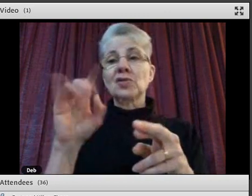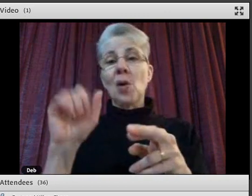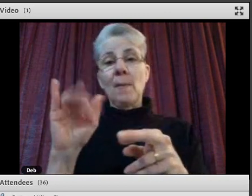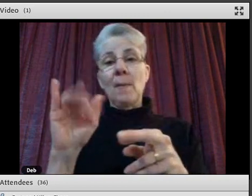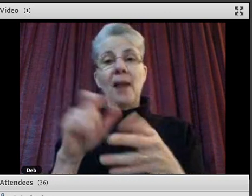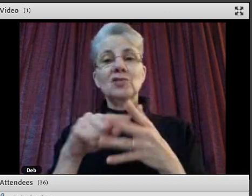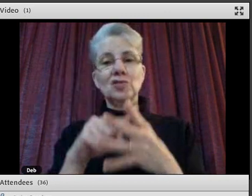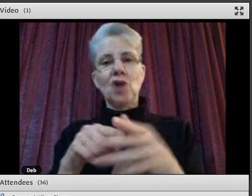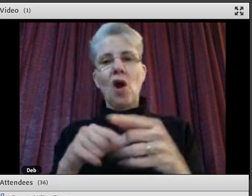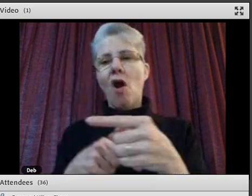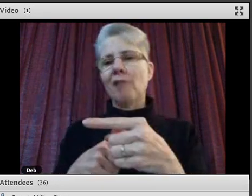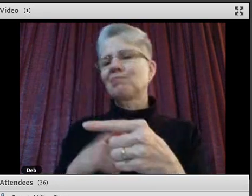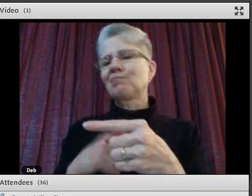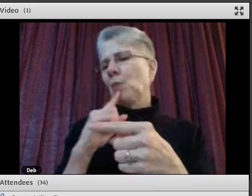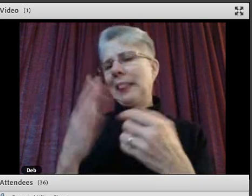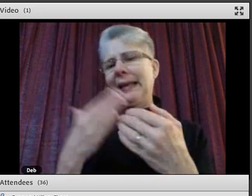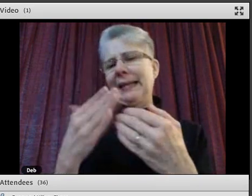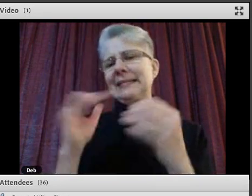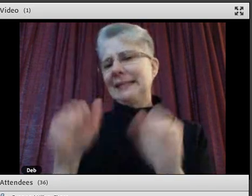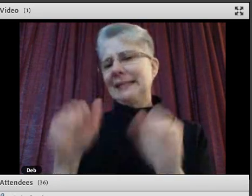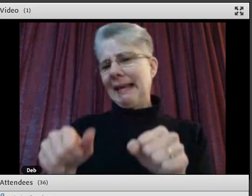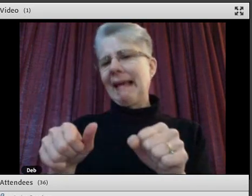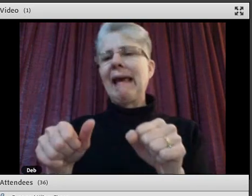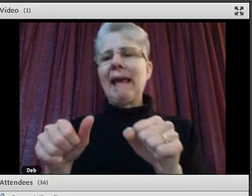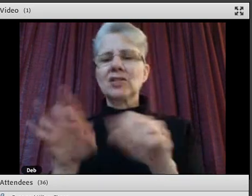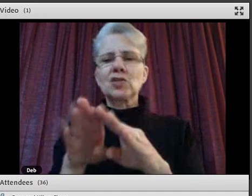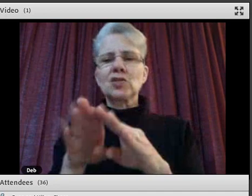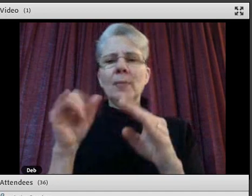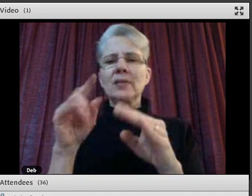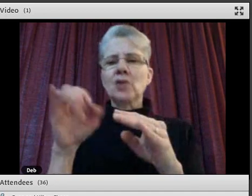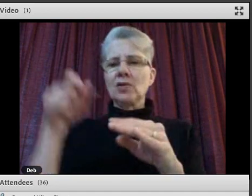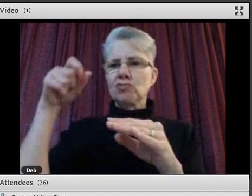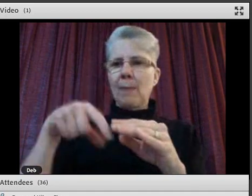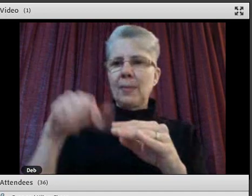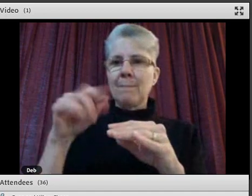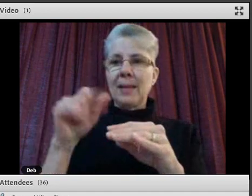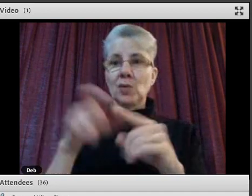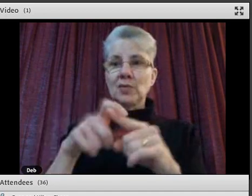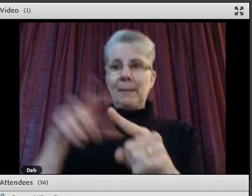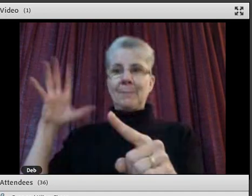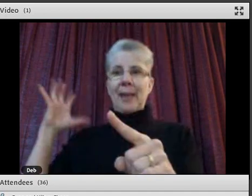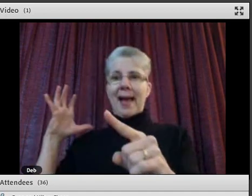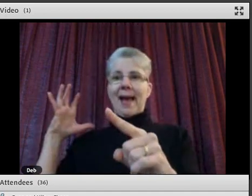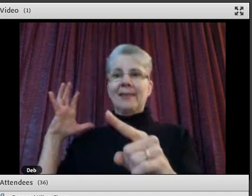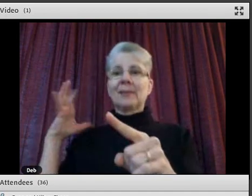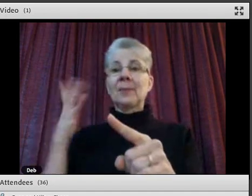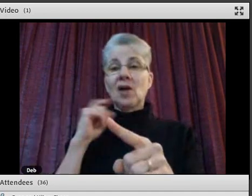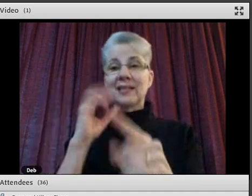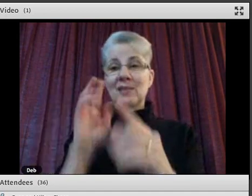It can be really easy. Open the soda up, drop in the Mentos, and then get back because it's just an incredible reaction.